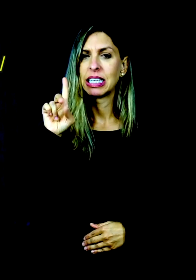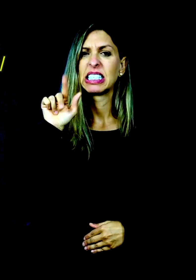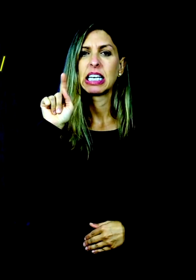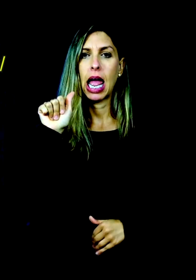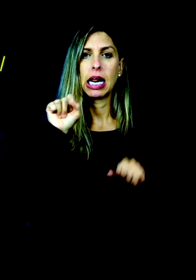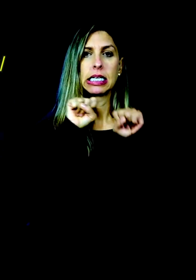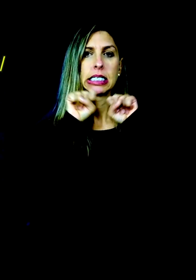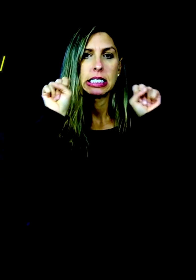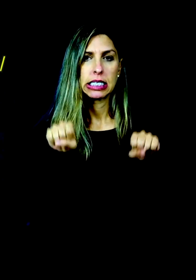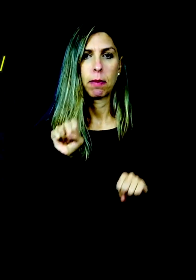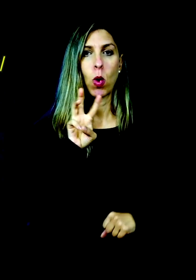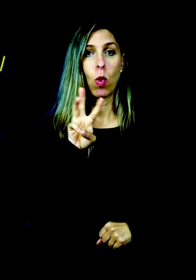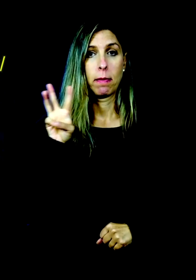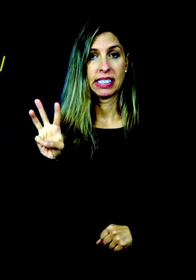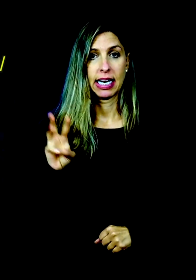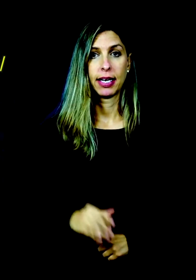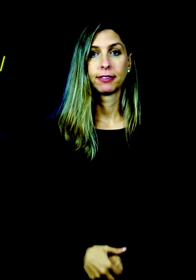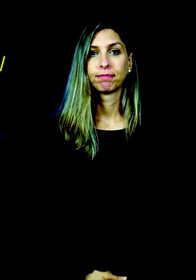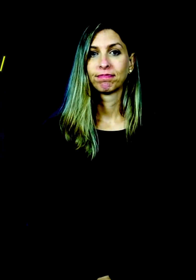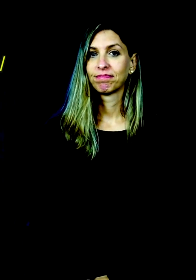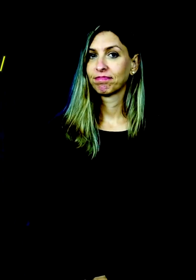Data System website.